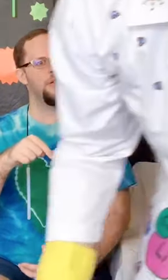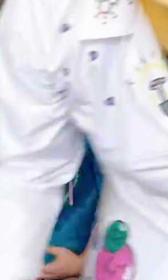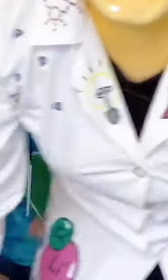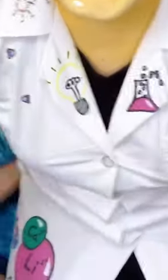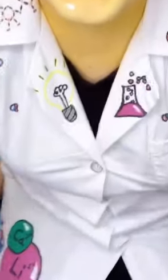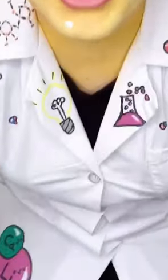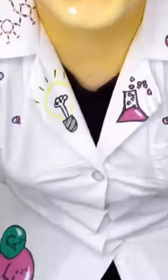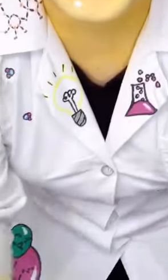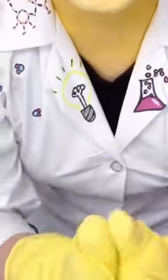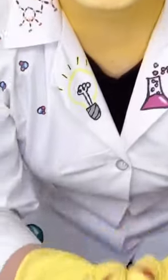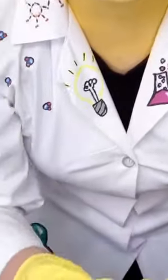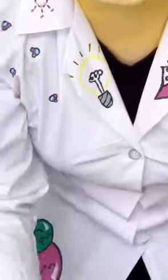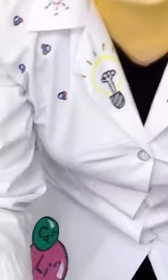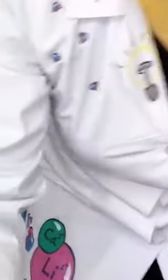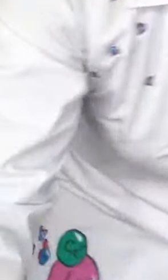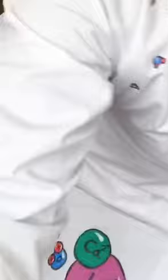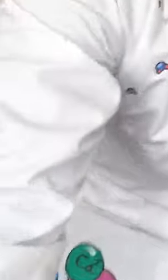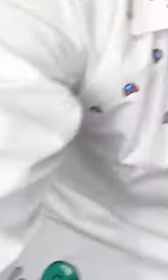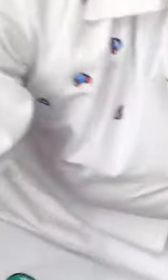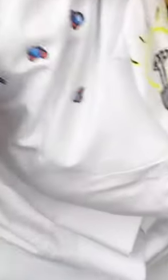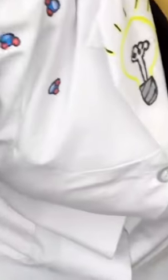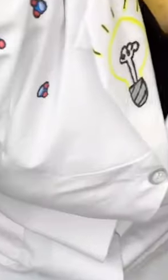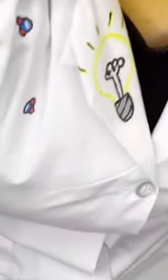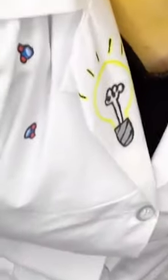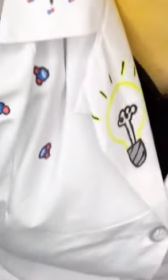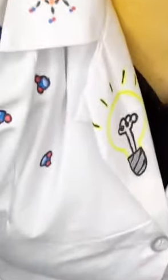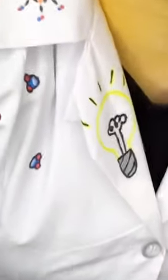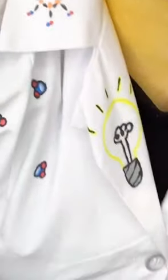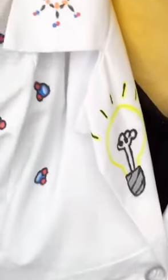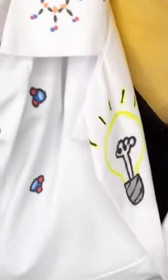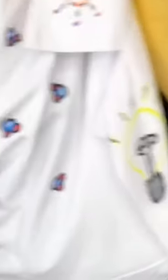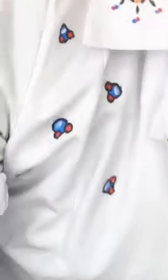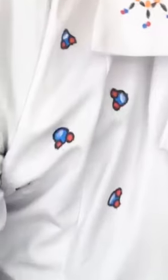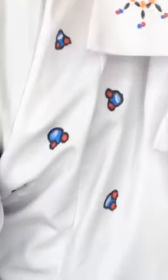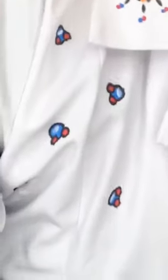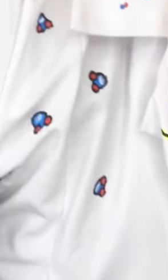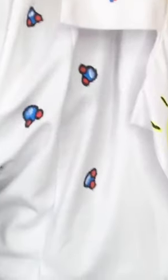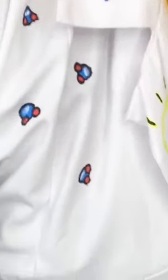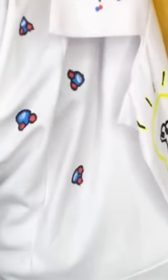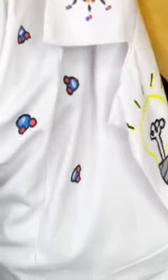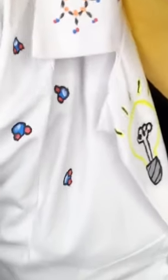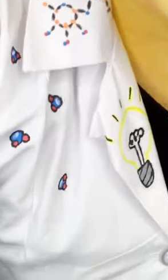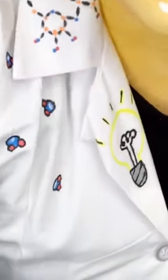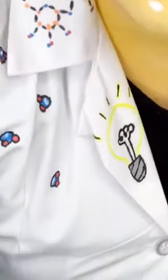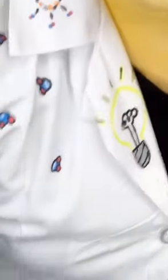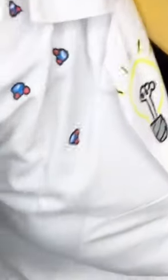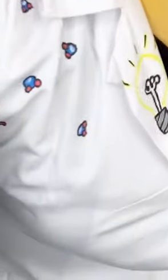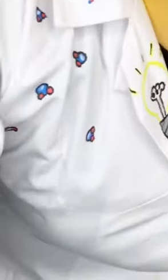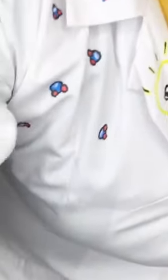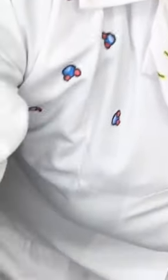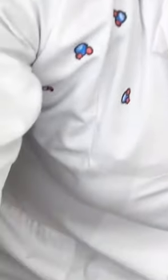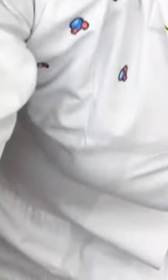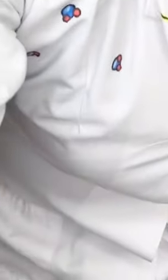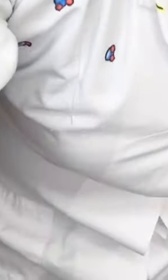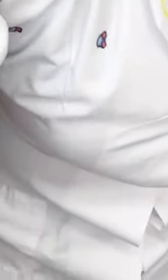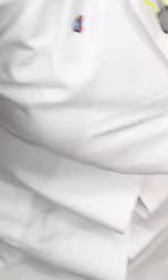Today, Craft Corner is Science Corner! It's absolutely nothing different. But here we are anyways.